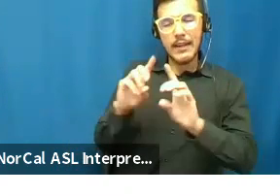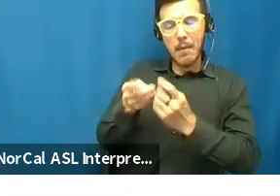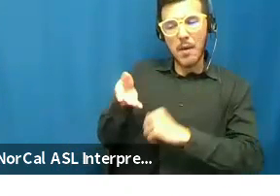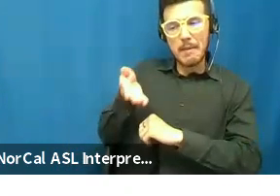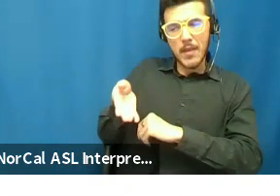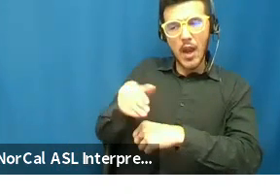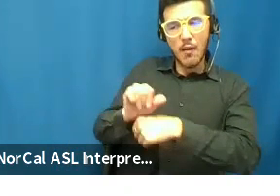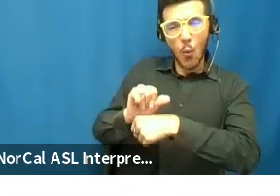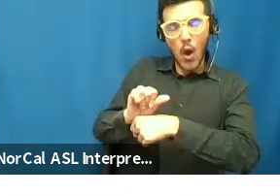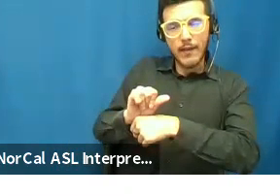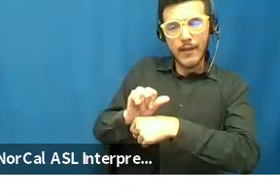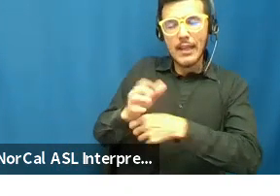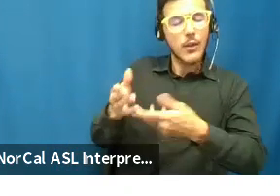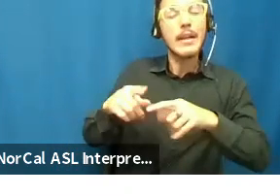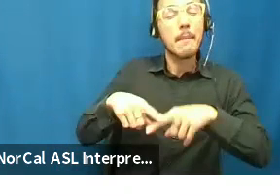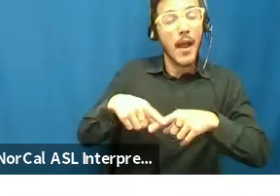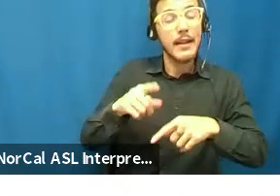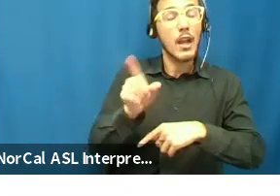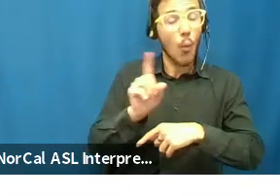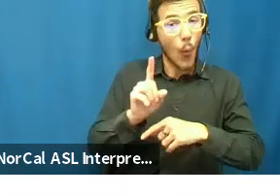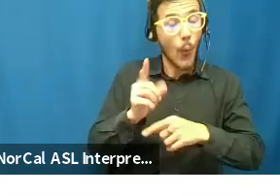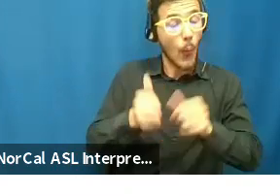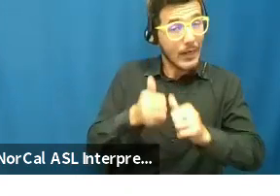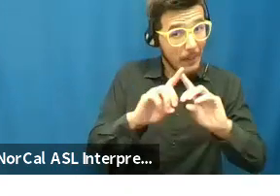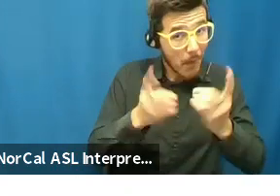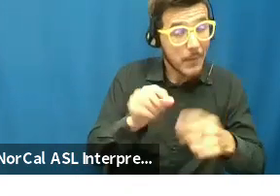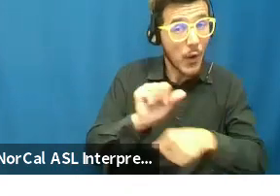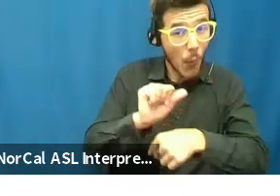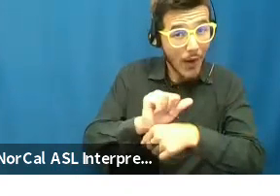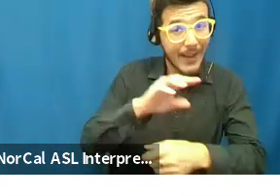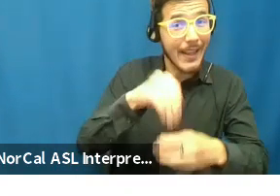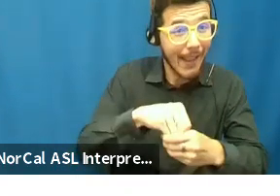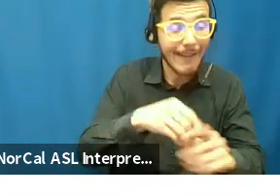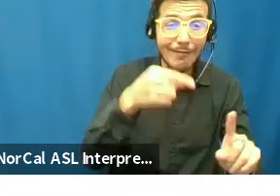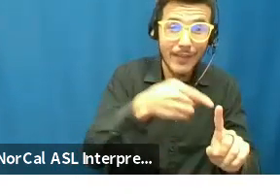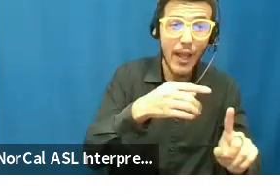on what department they were located in really contributed to whether or not they had an existing